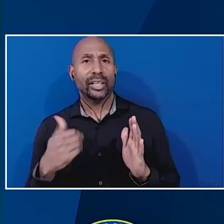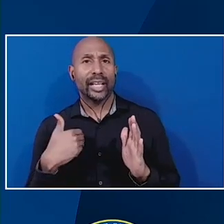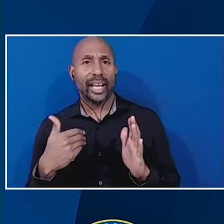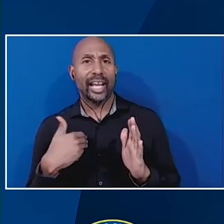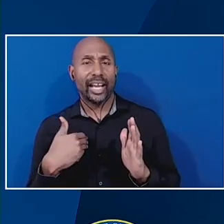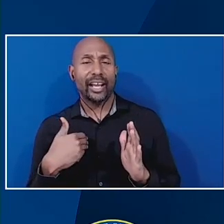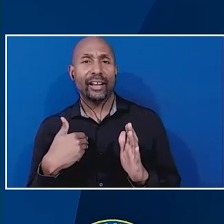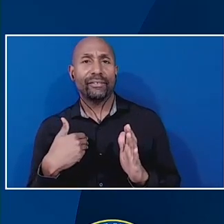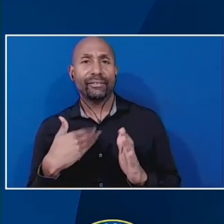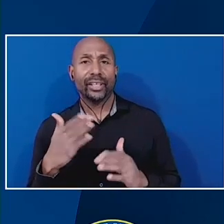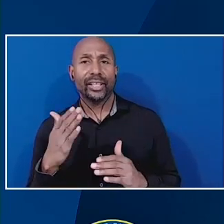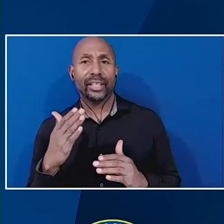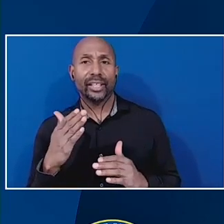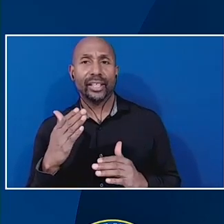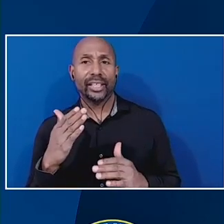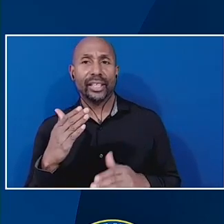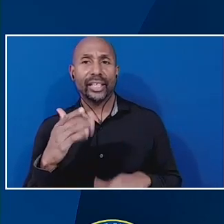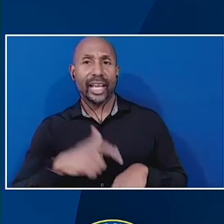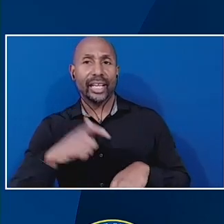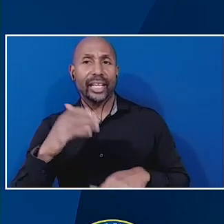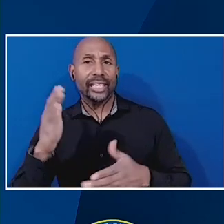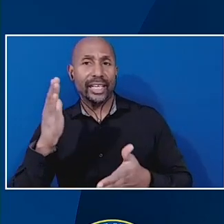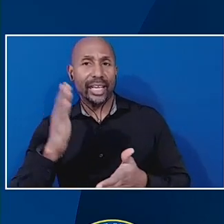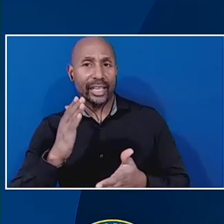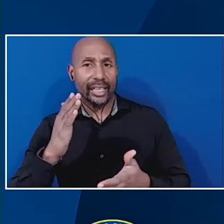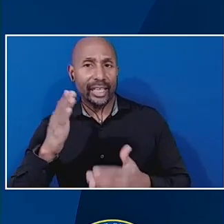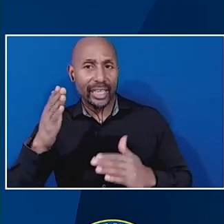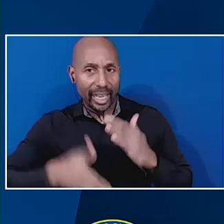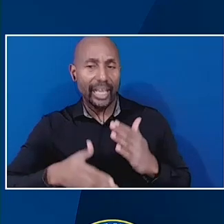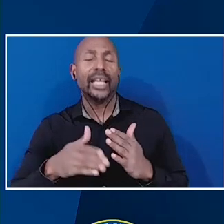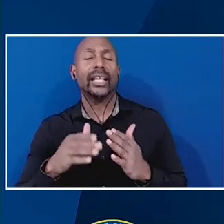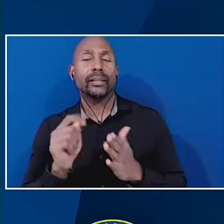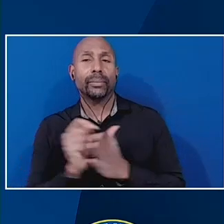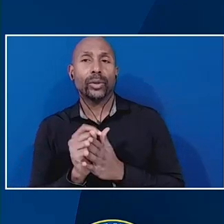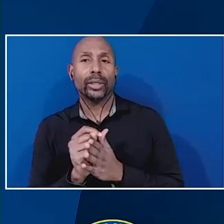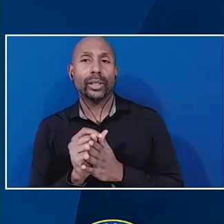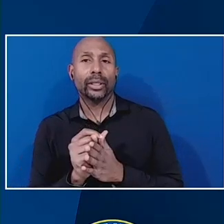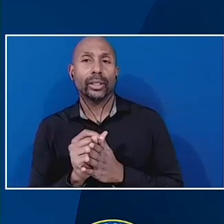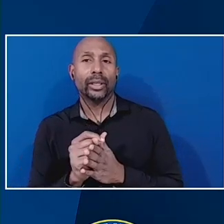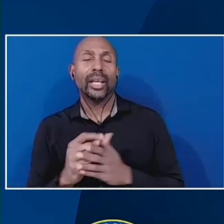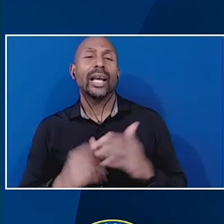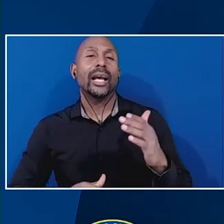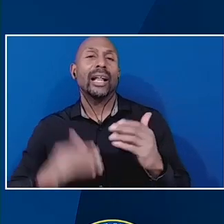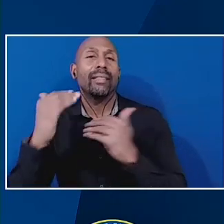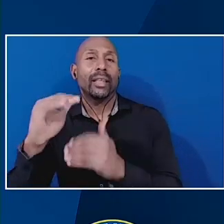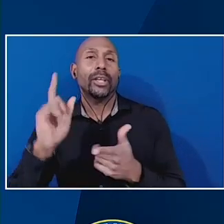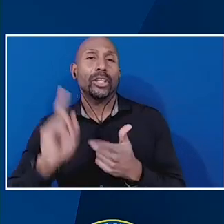I think it makes very much sense to limit that to an additional year. I think that that is an important